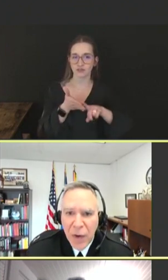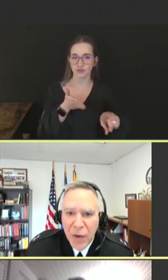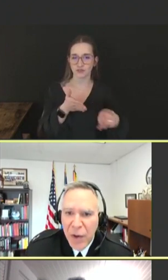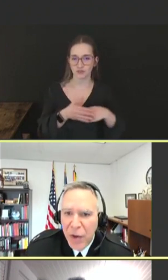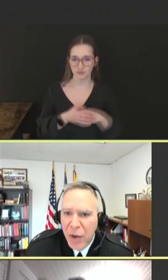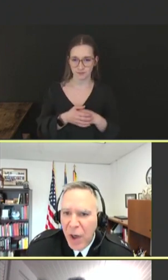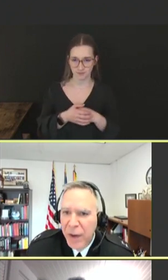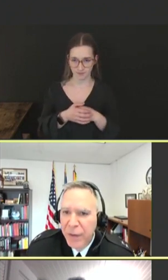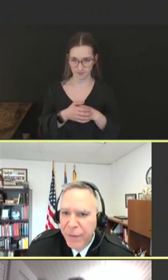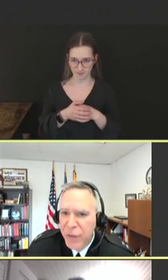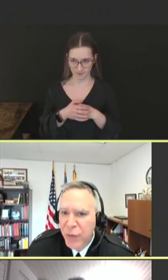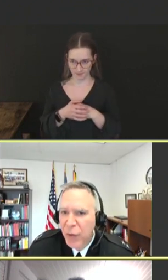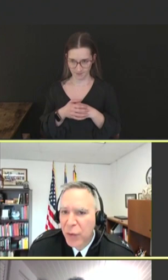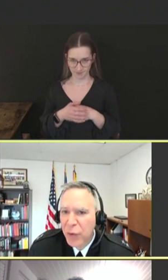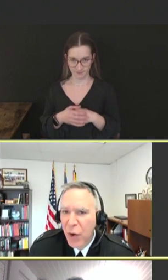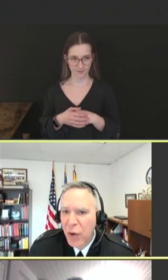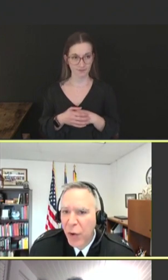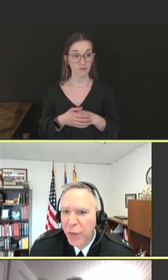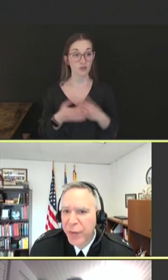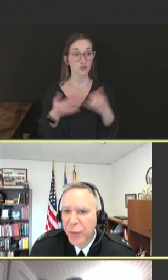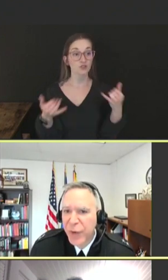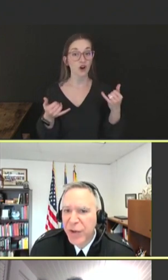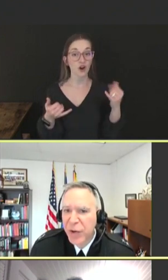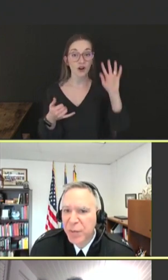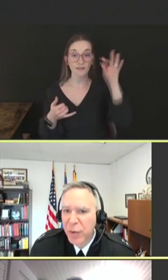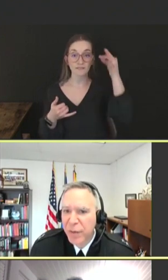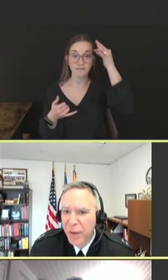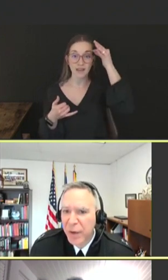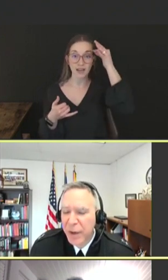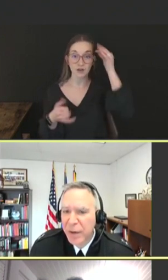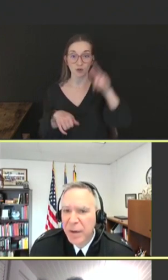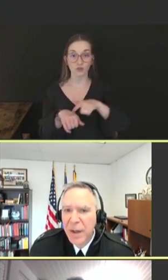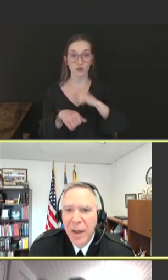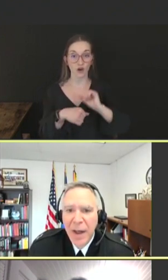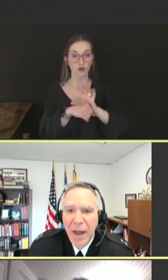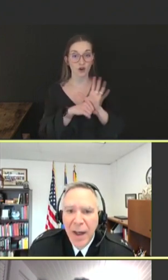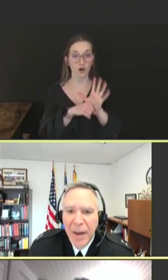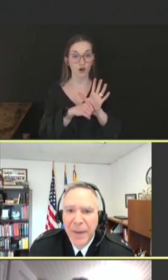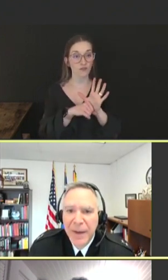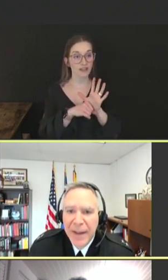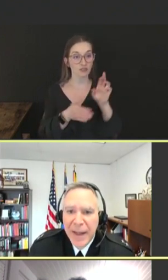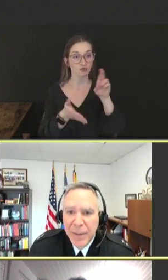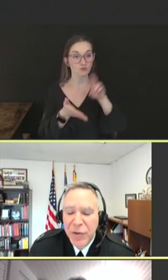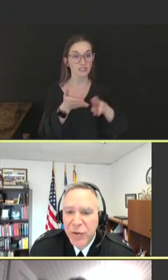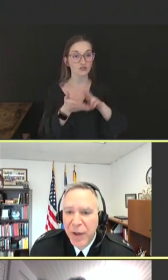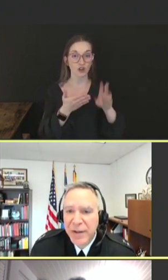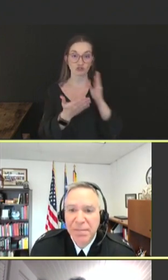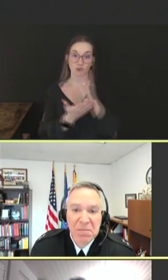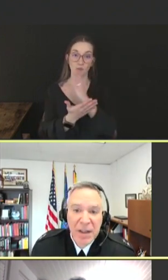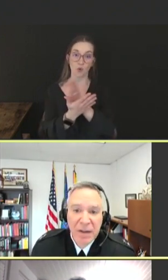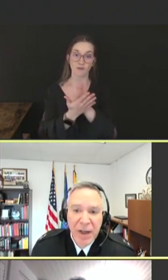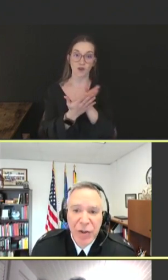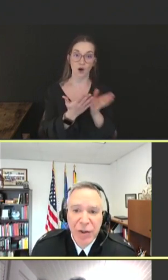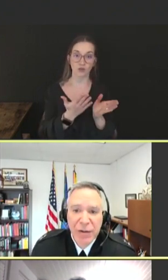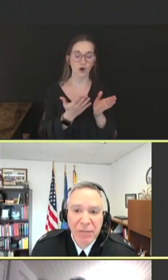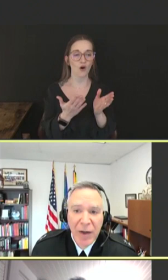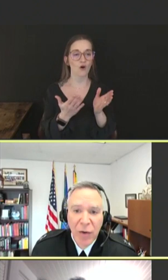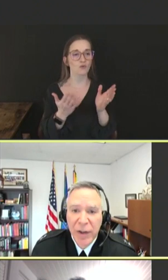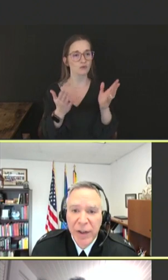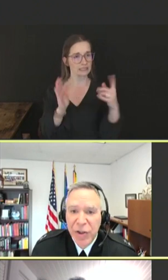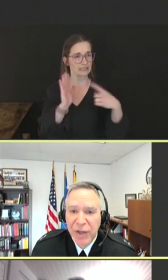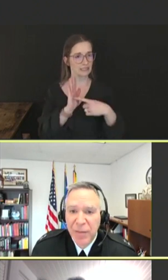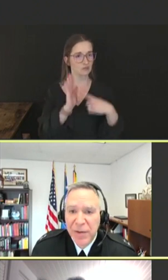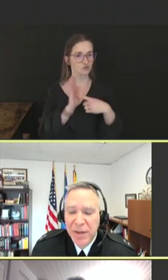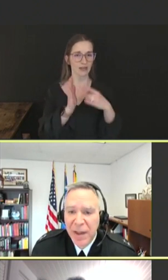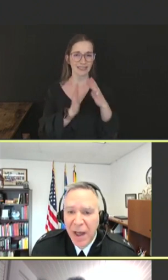The current federal Long-COVID research portfolio demonstrates innovation and early achievements and